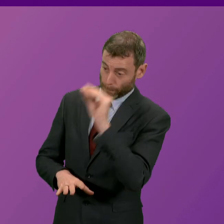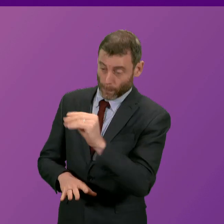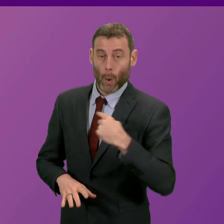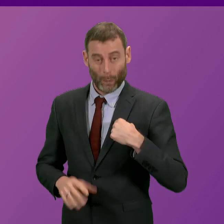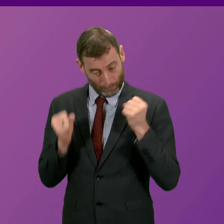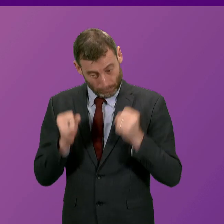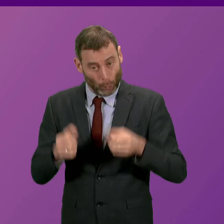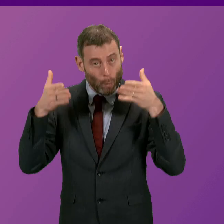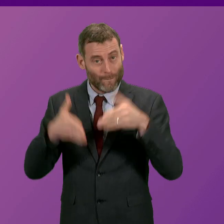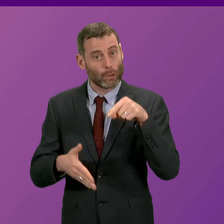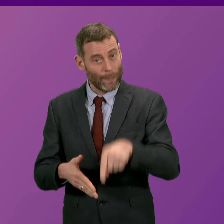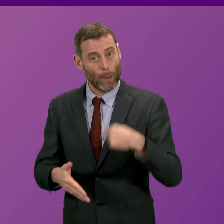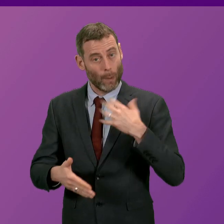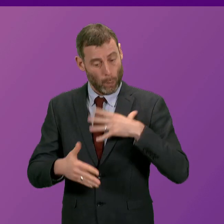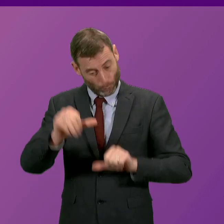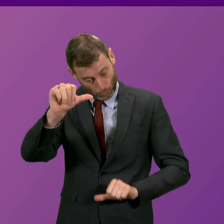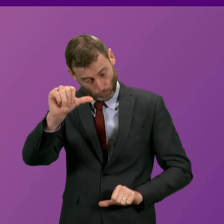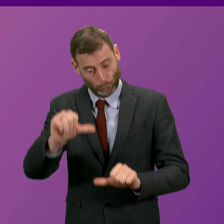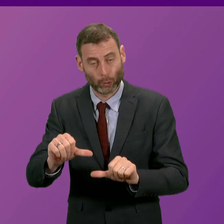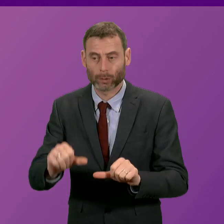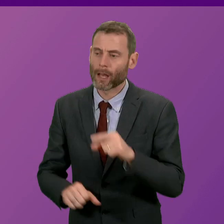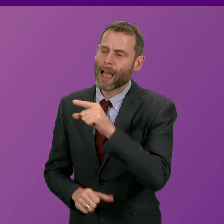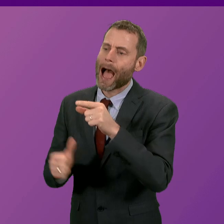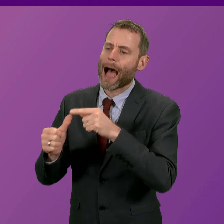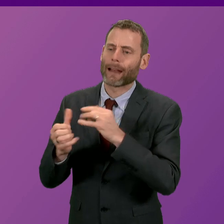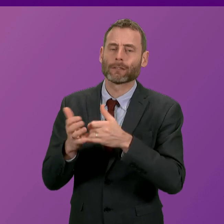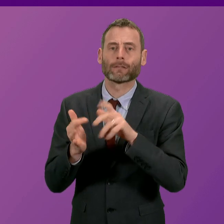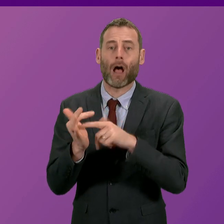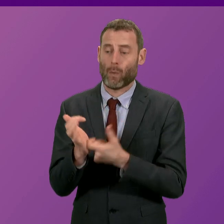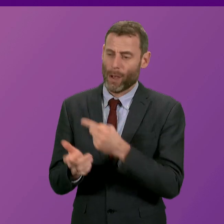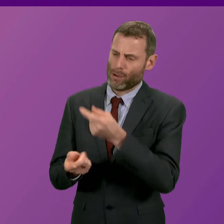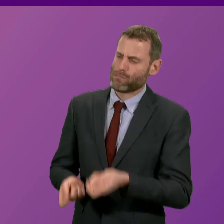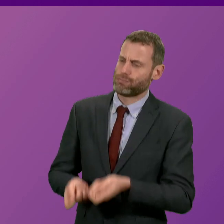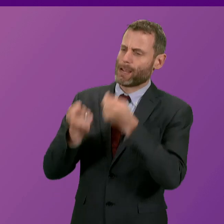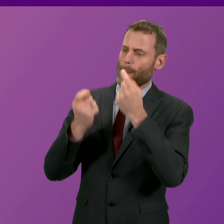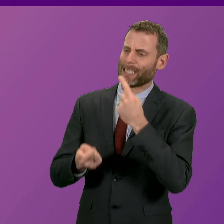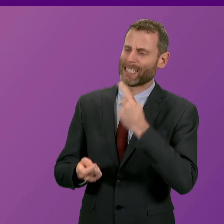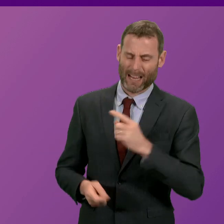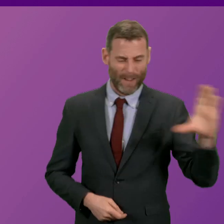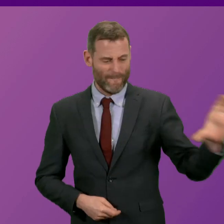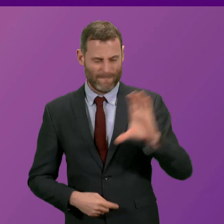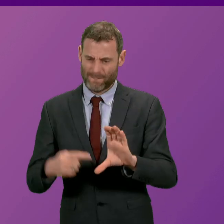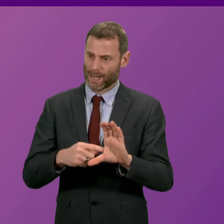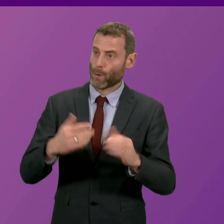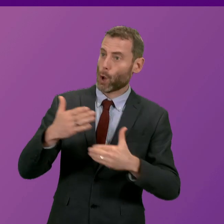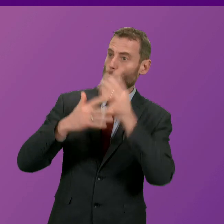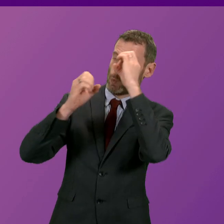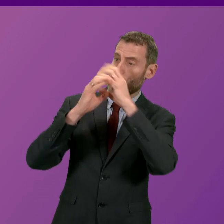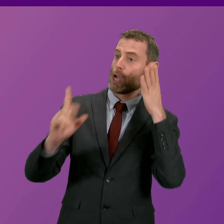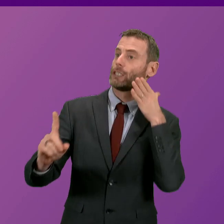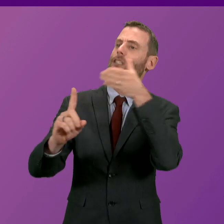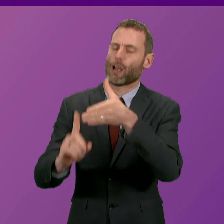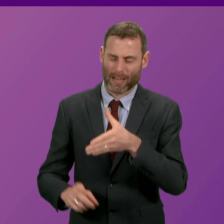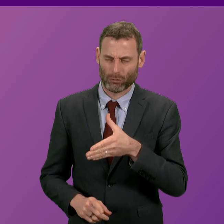I am interested in Mr Sarwar’s language about a “new direction”. If Mr Sarwar does not like the